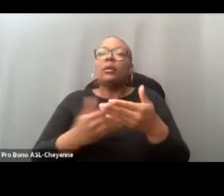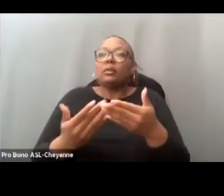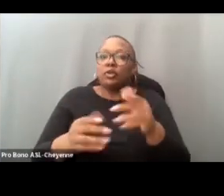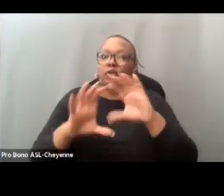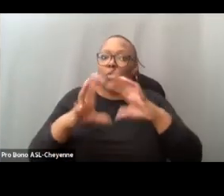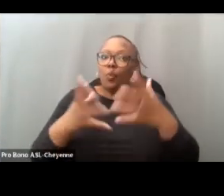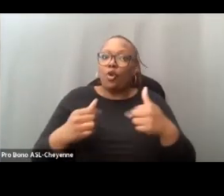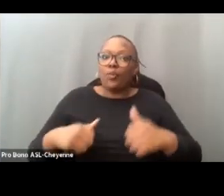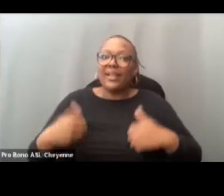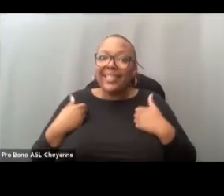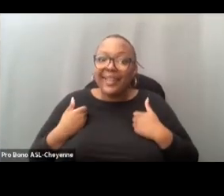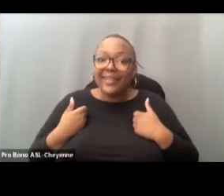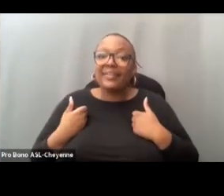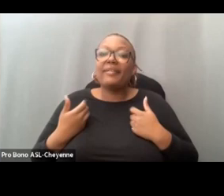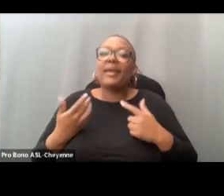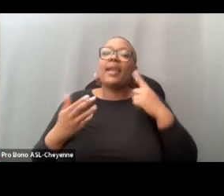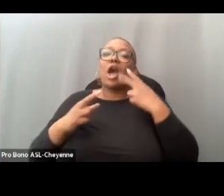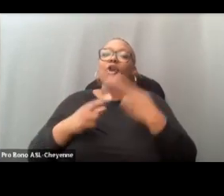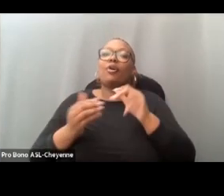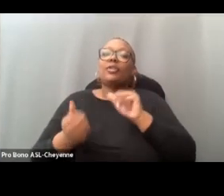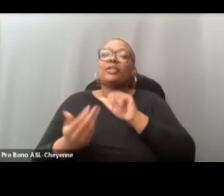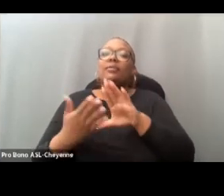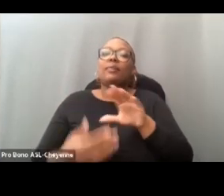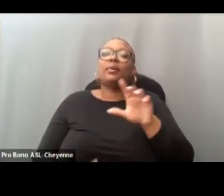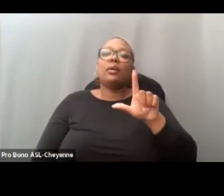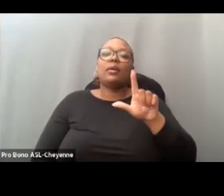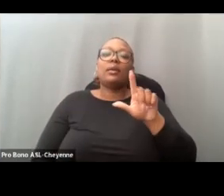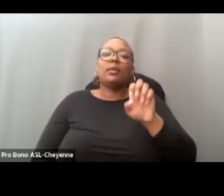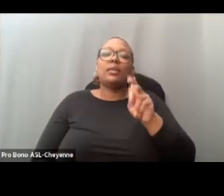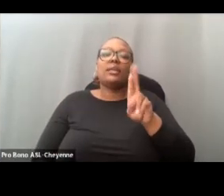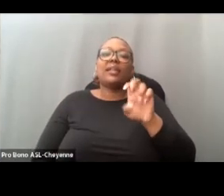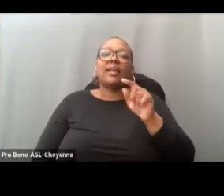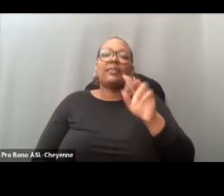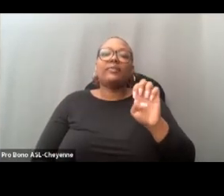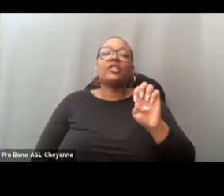and this approach I call leveraging local voices.